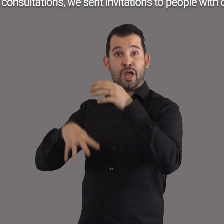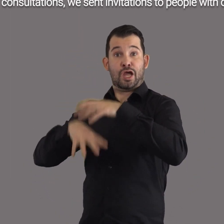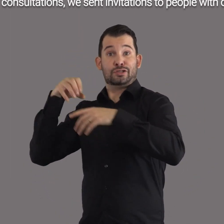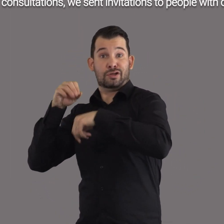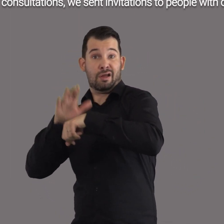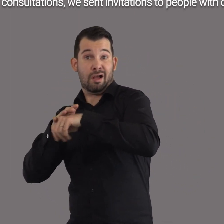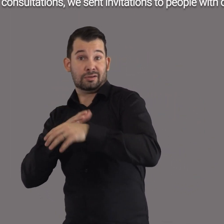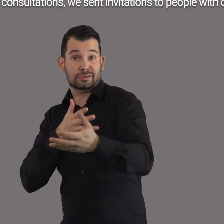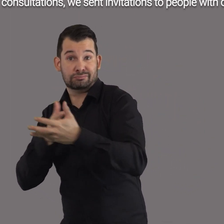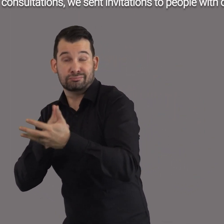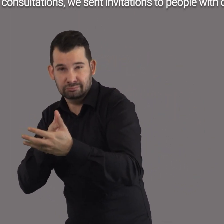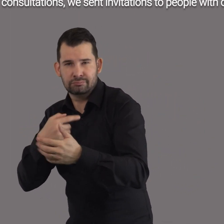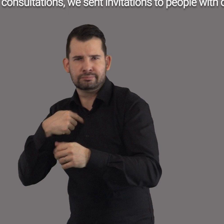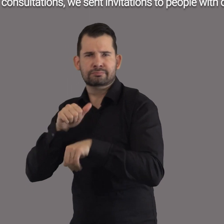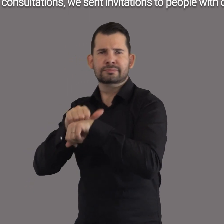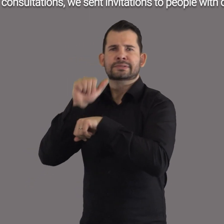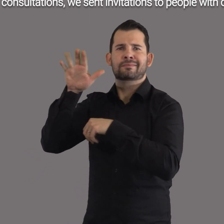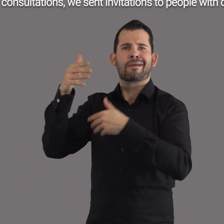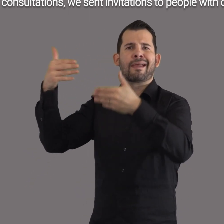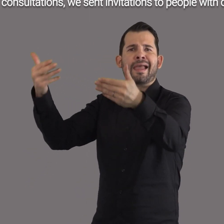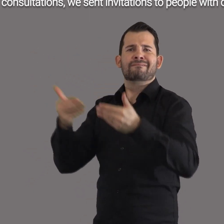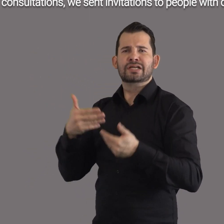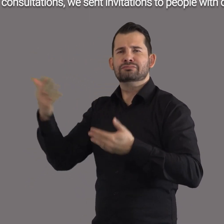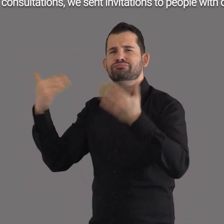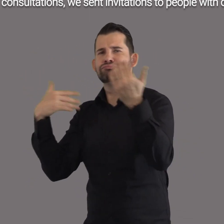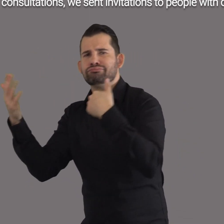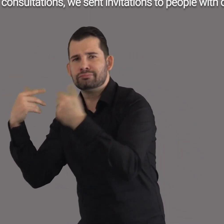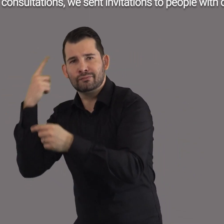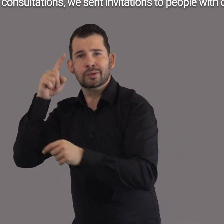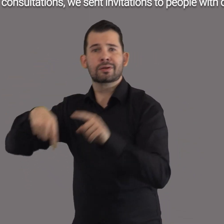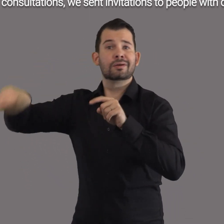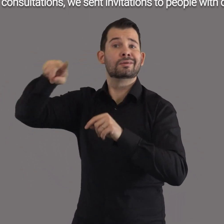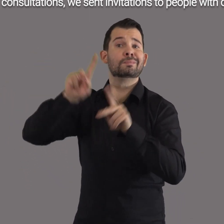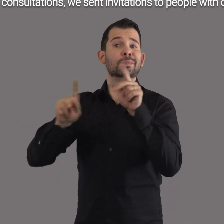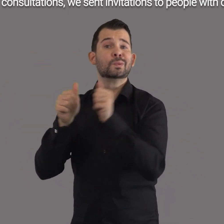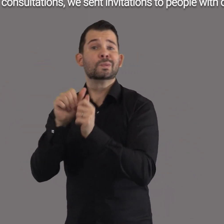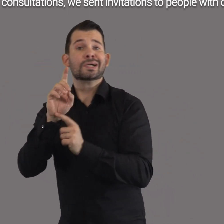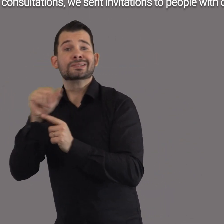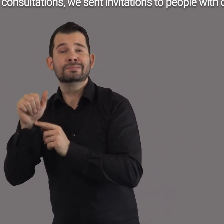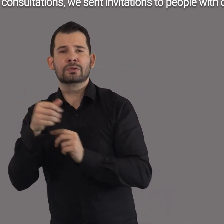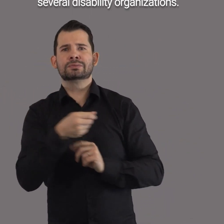For our external consultations, we sent invitations to people with disabilities and